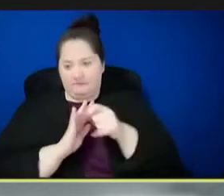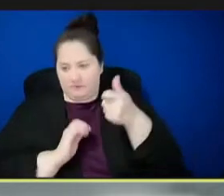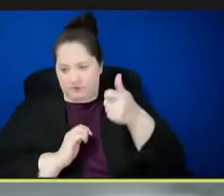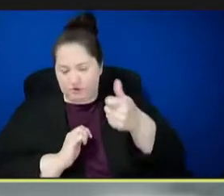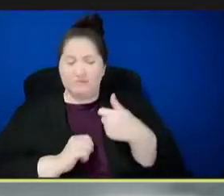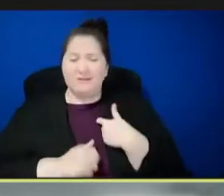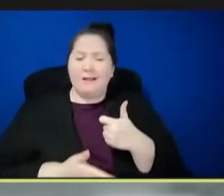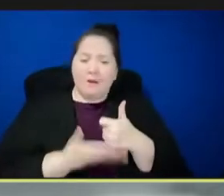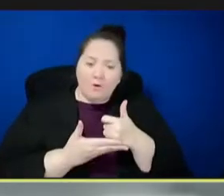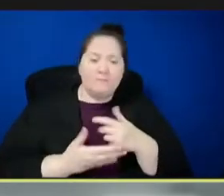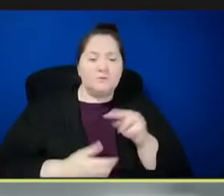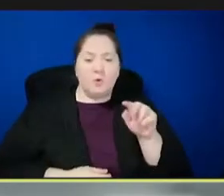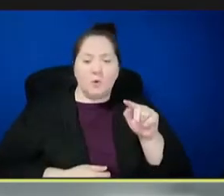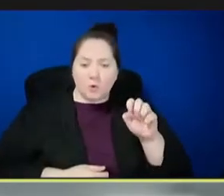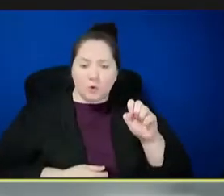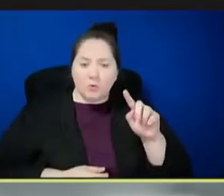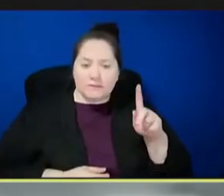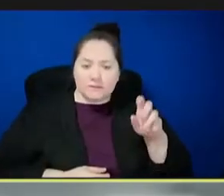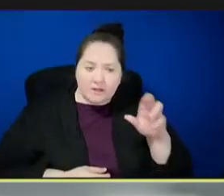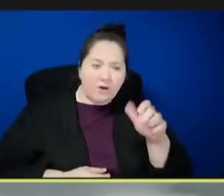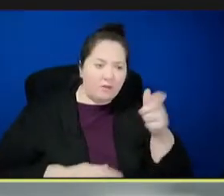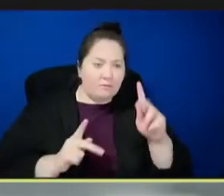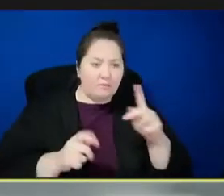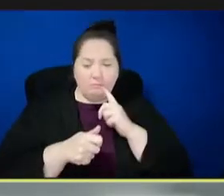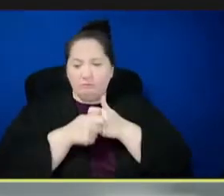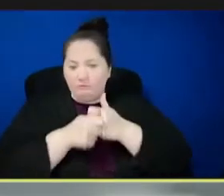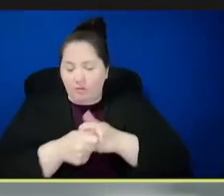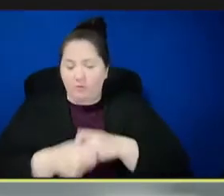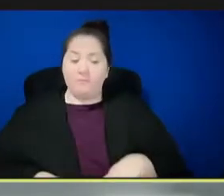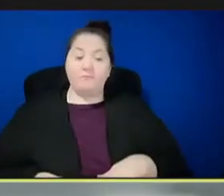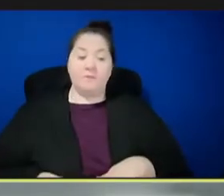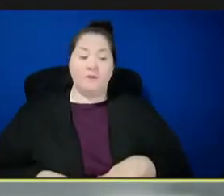Throughout the day, there will be opportunities for committee discussion. If you'd like to ask a